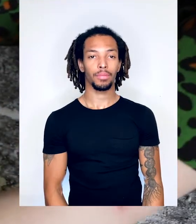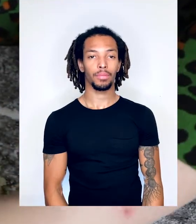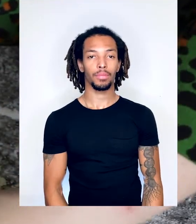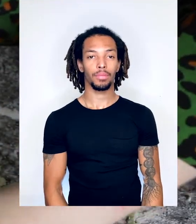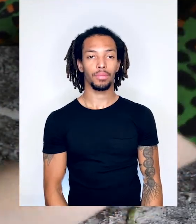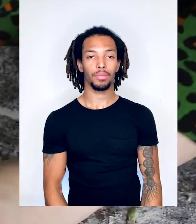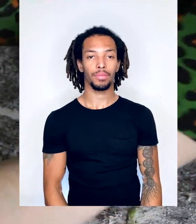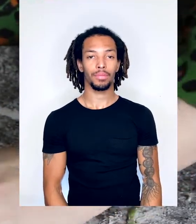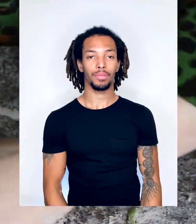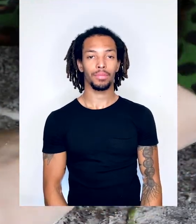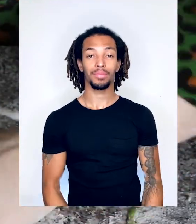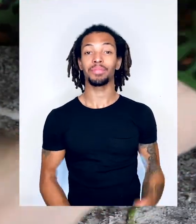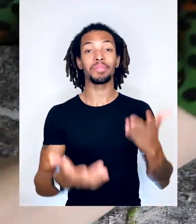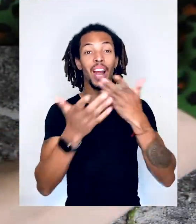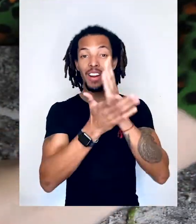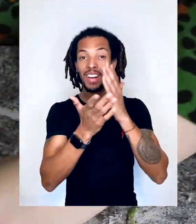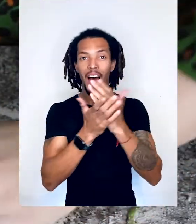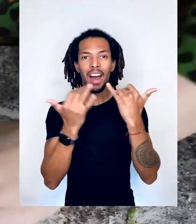All right, I am loving how my Brussels sprouts